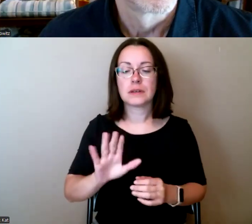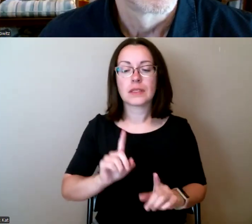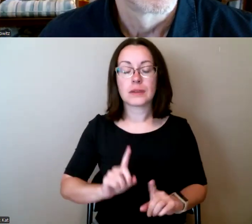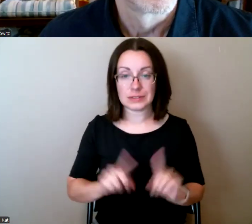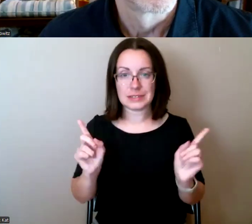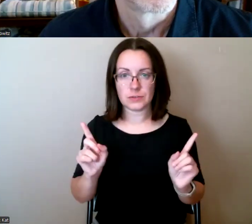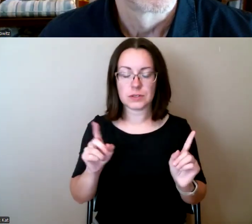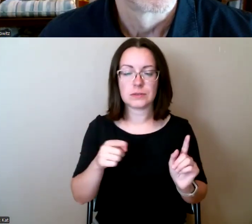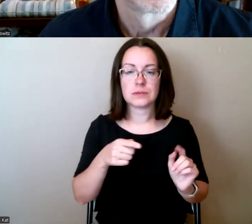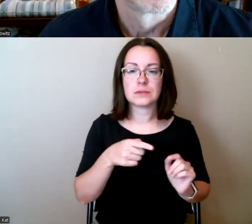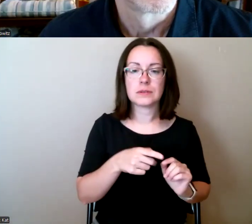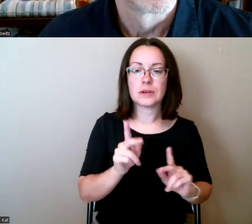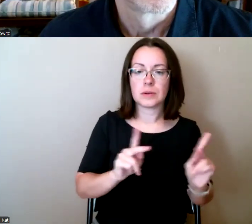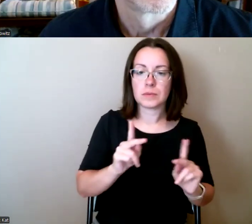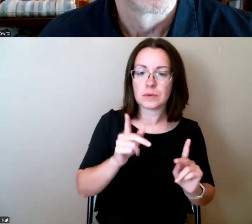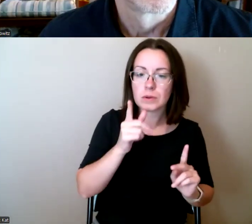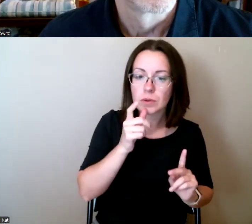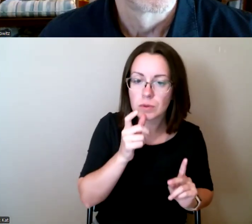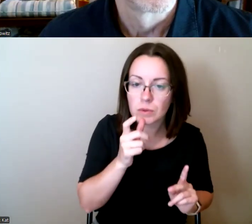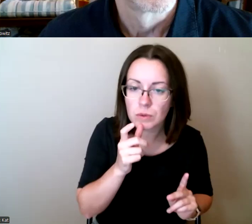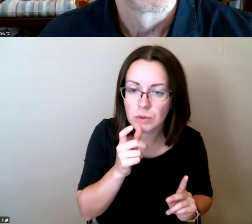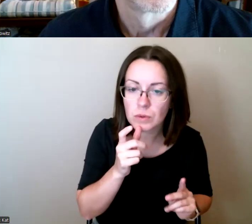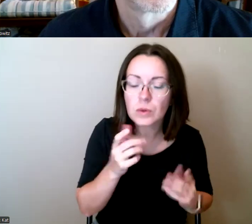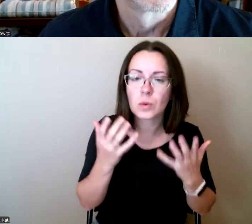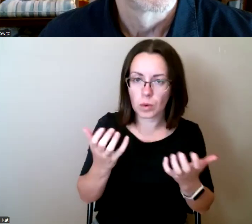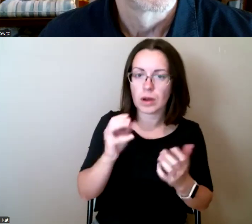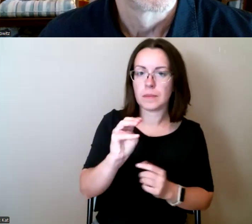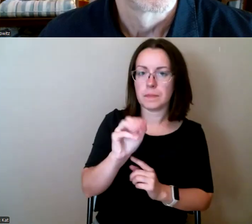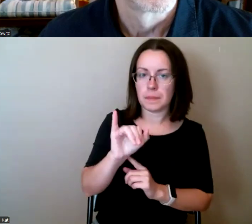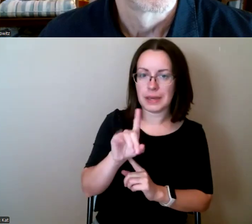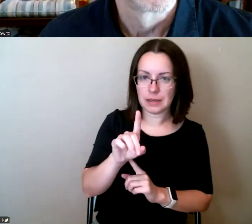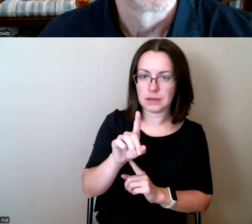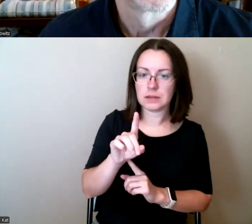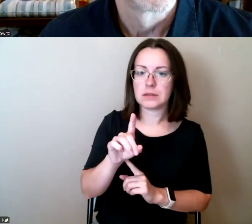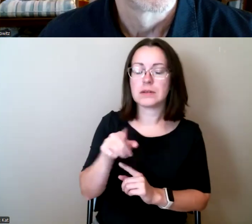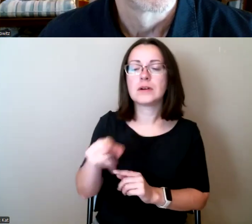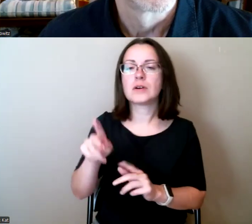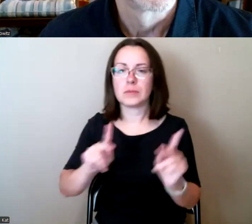uh people seeking medical medical aid and dying and people uh seeking suicide. So